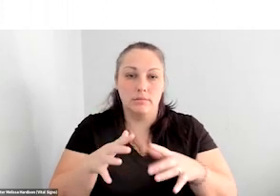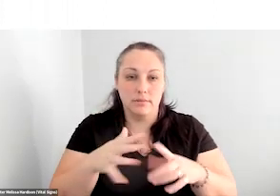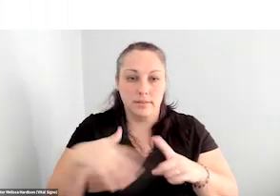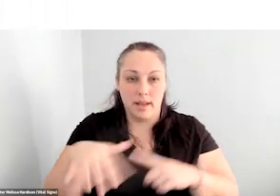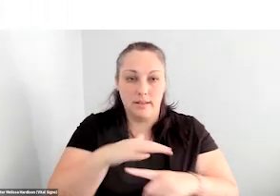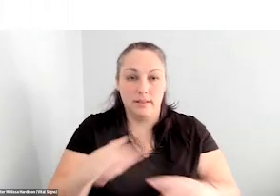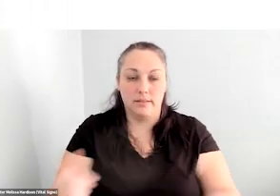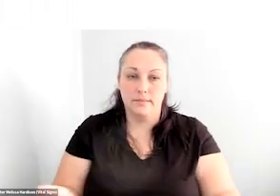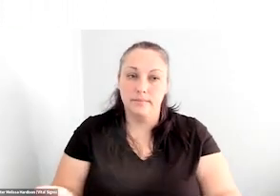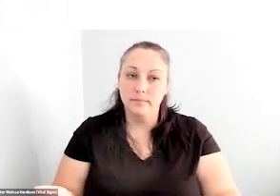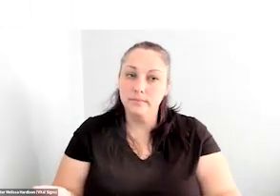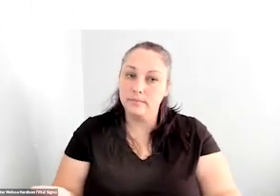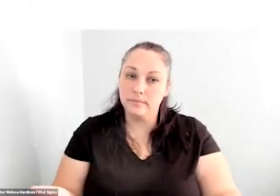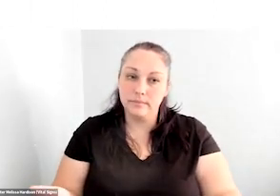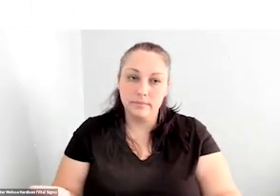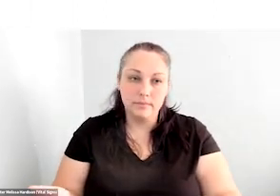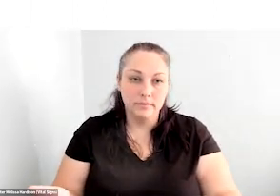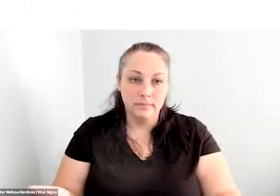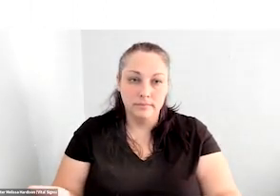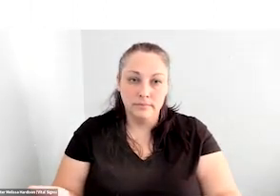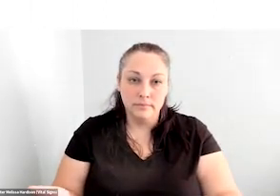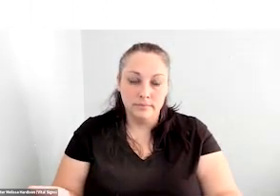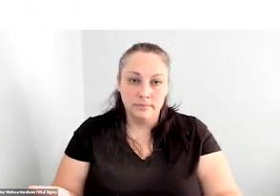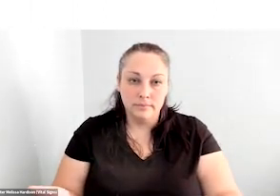in emerging technologies for teaching and learning in the future.